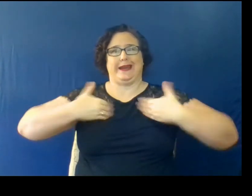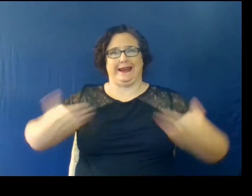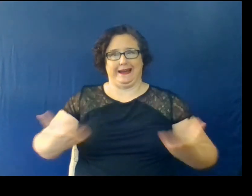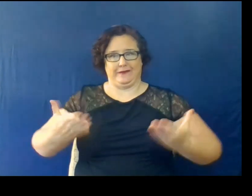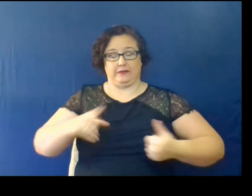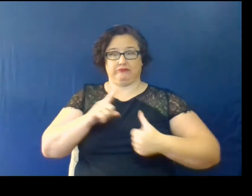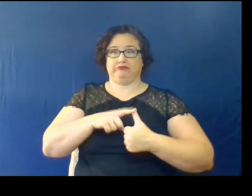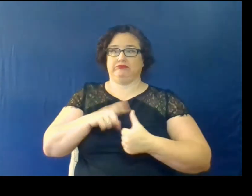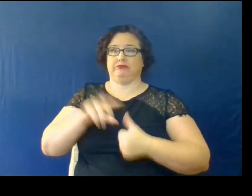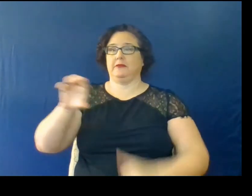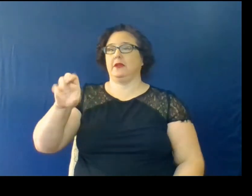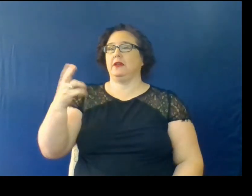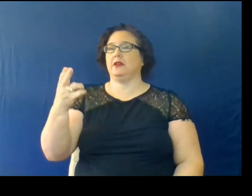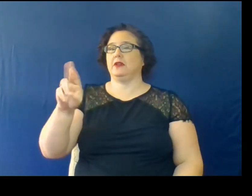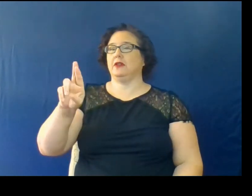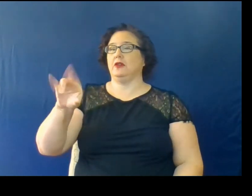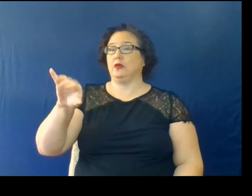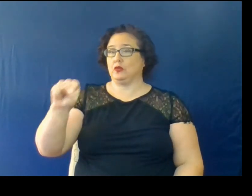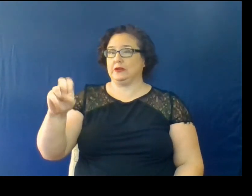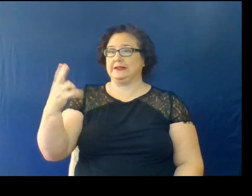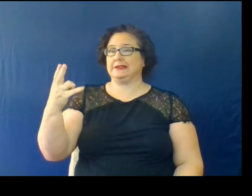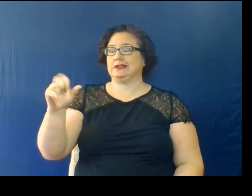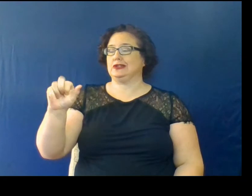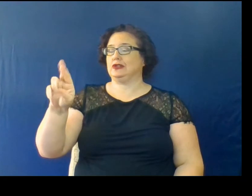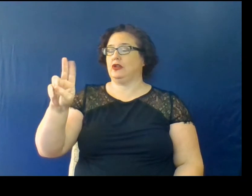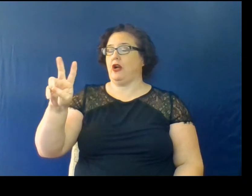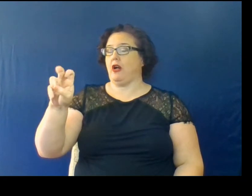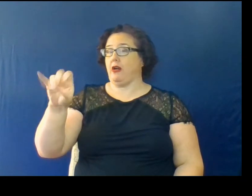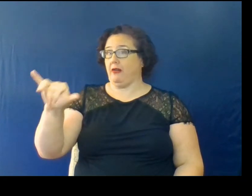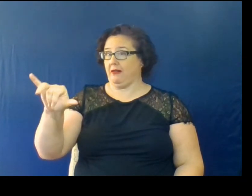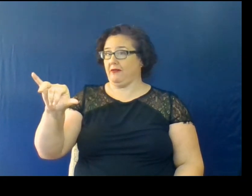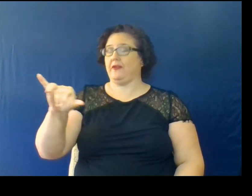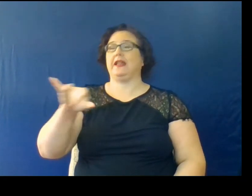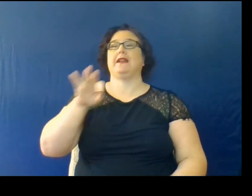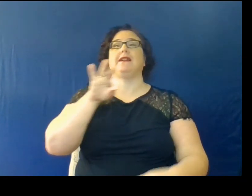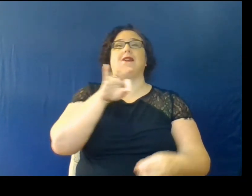Chris Harvey who is the Elections Director for the Secretary of State's office. And Chris has